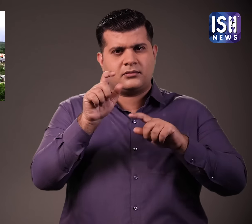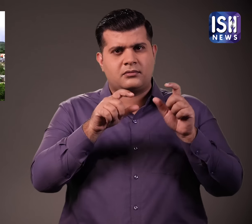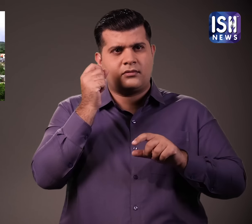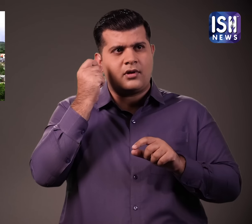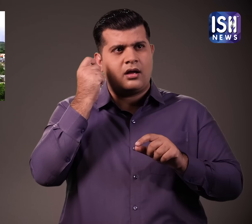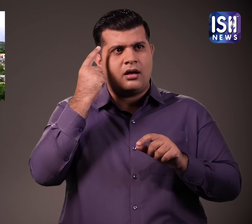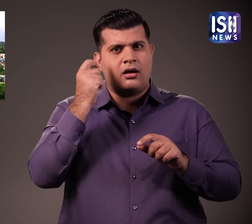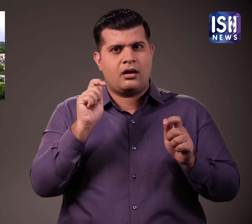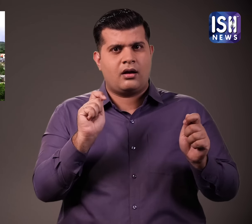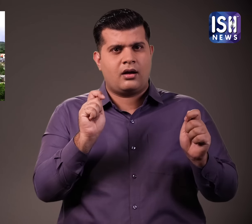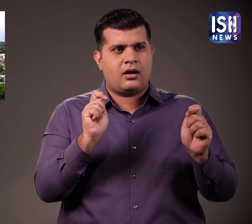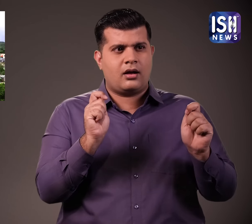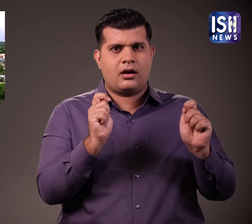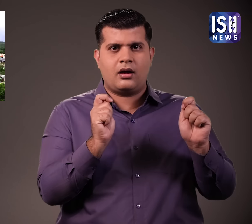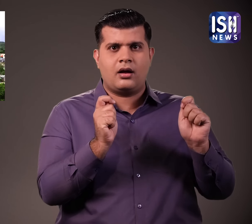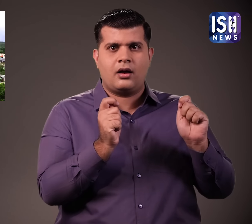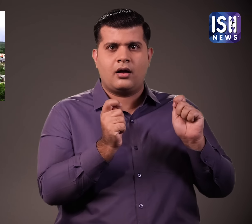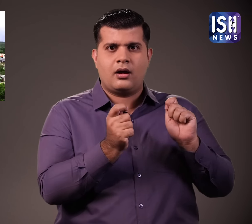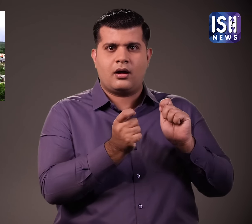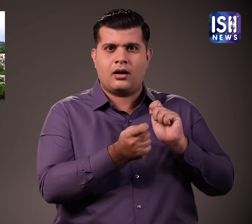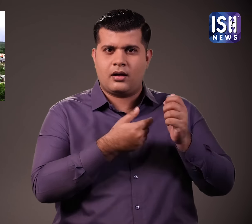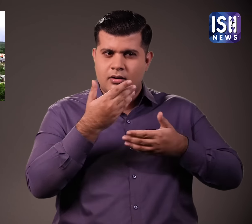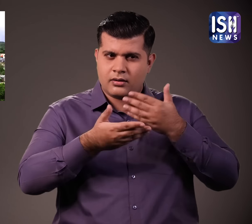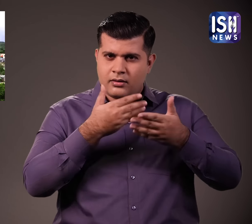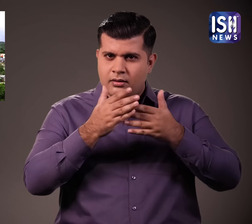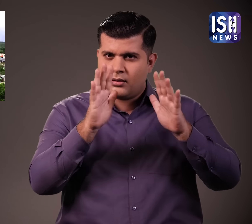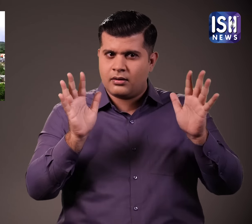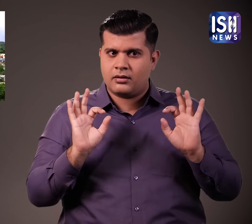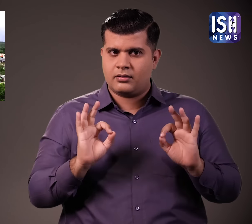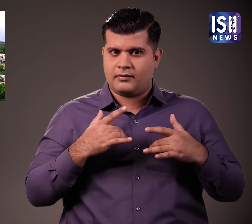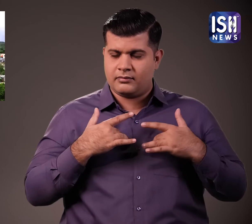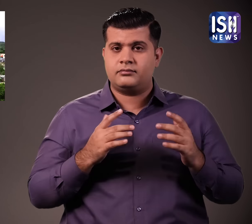Because of this, the condition slowly started improve.